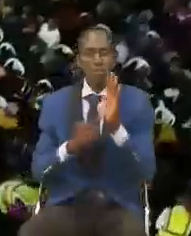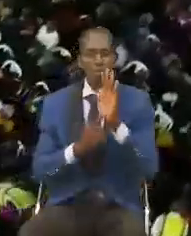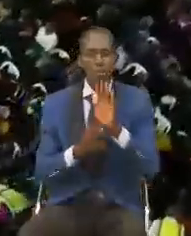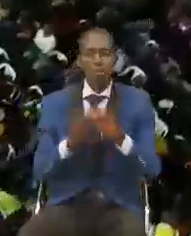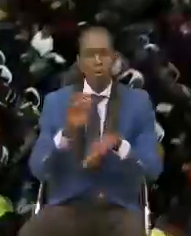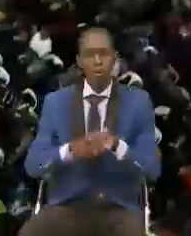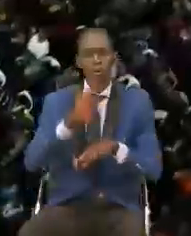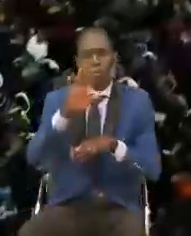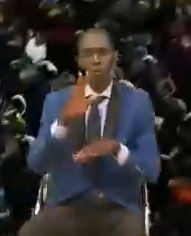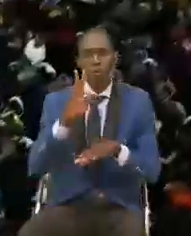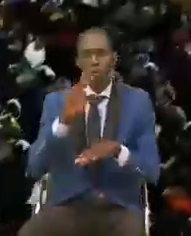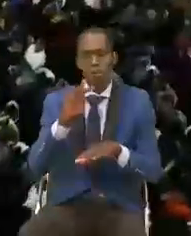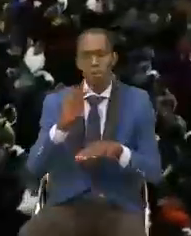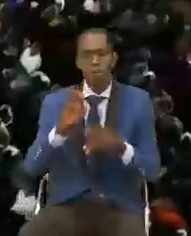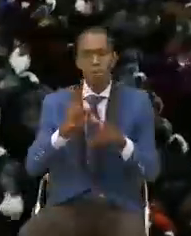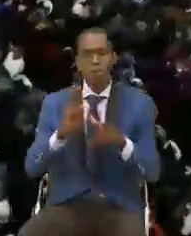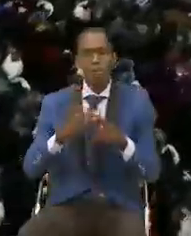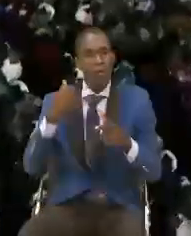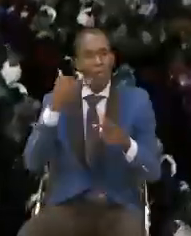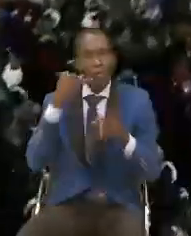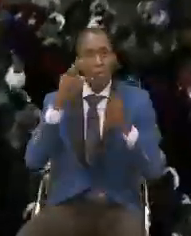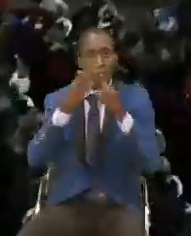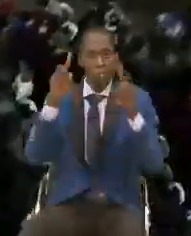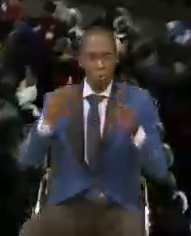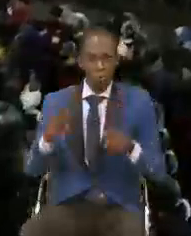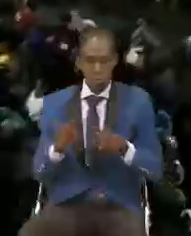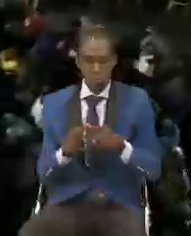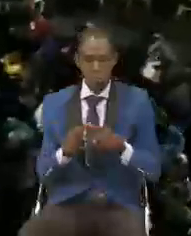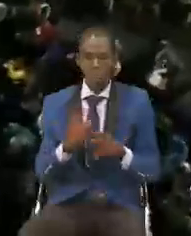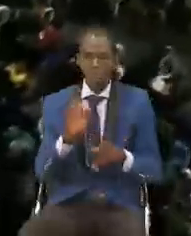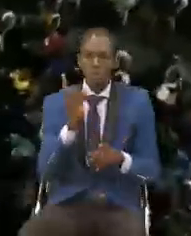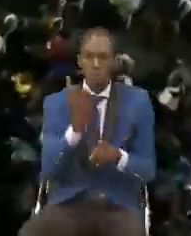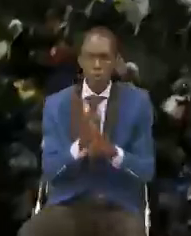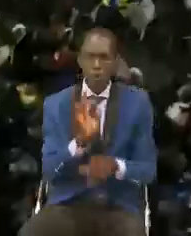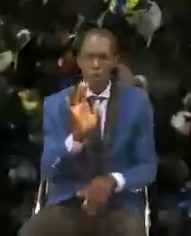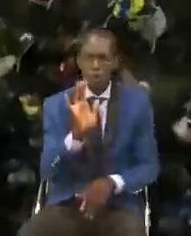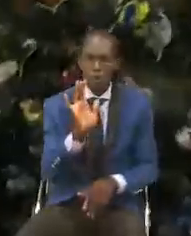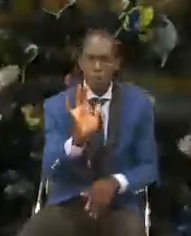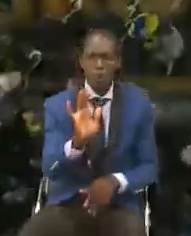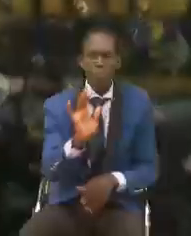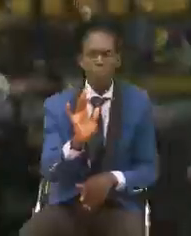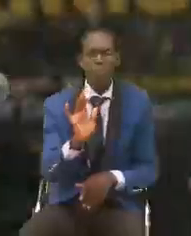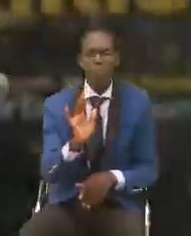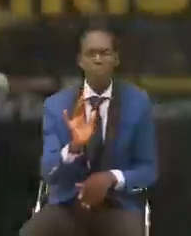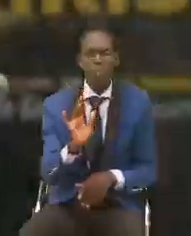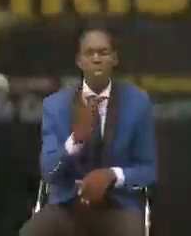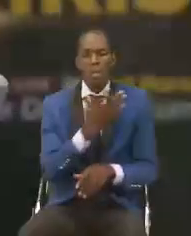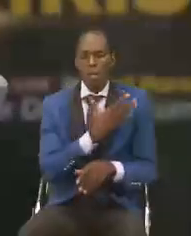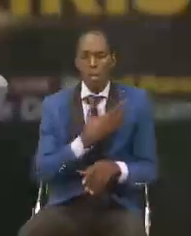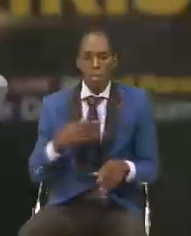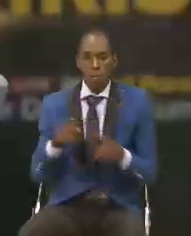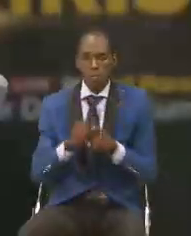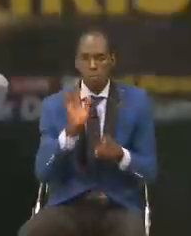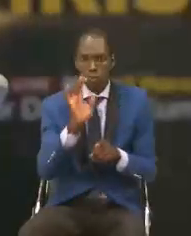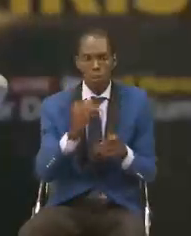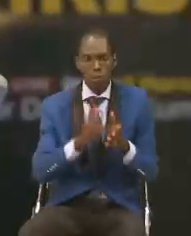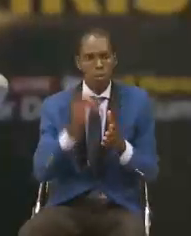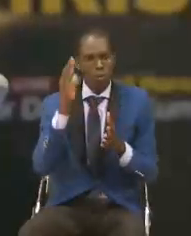the link showing on the screen right now and fill the form so we can assist you for that